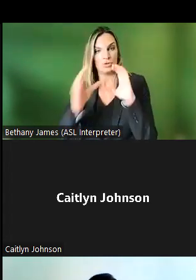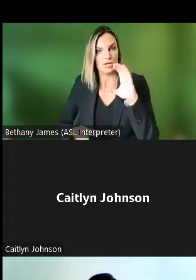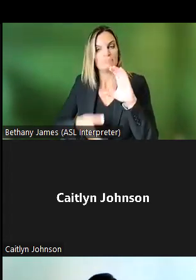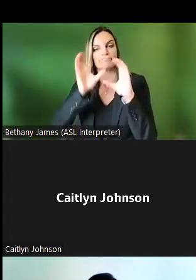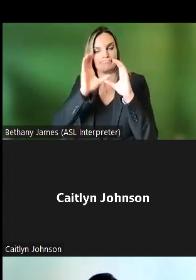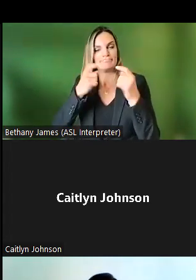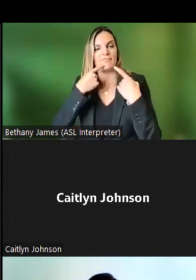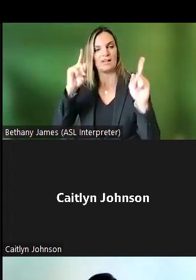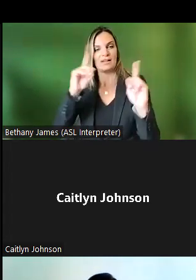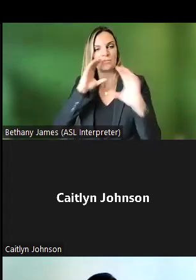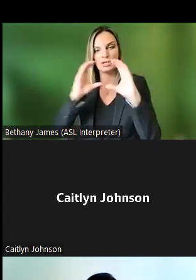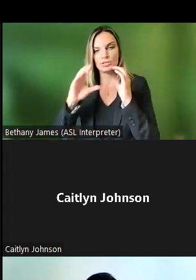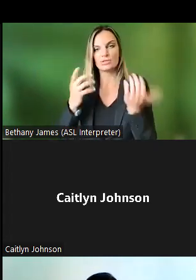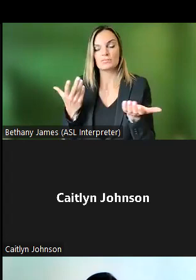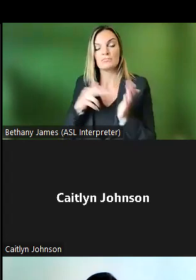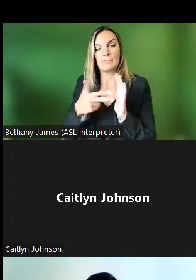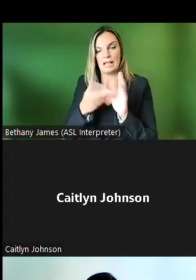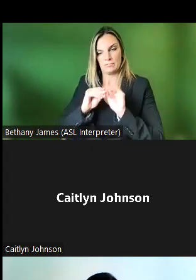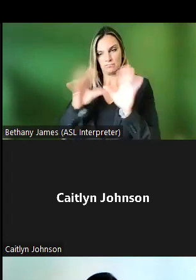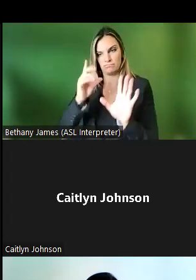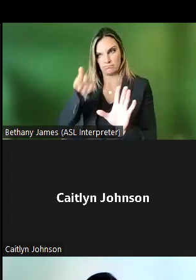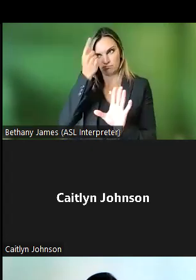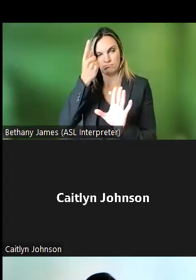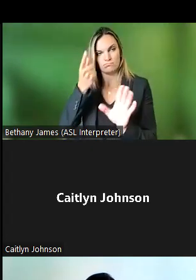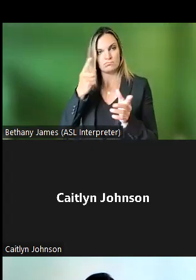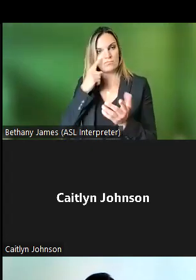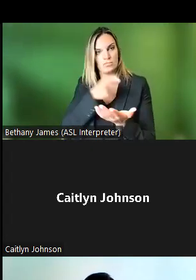That means communication that's clear and understandable to people with disabilities